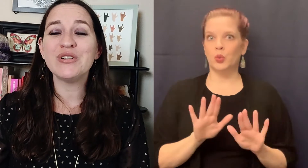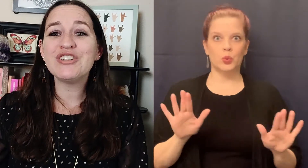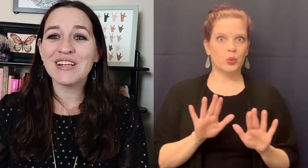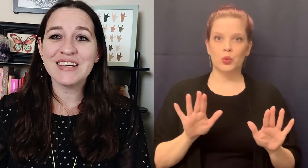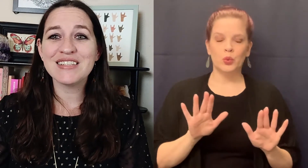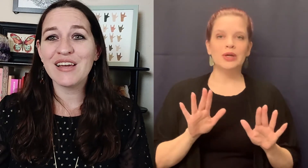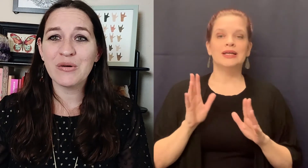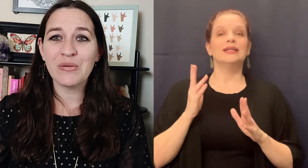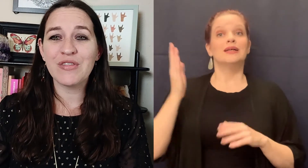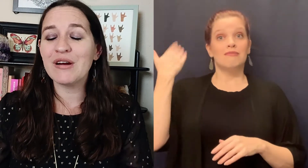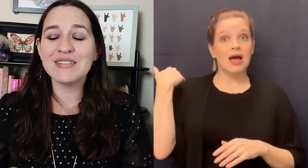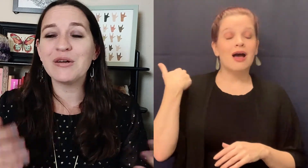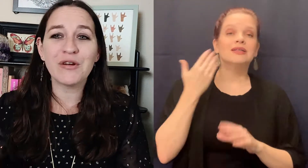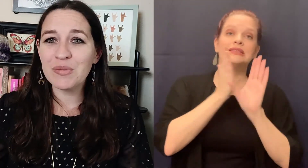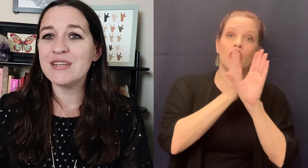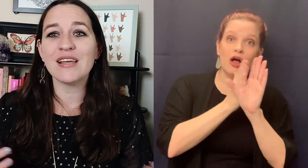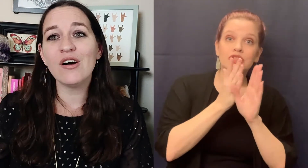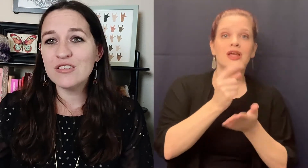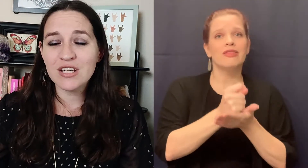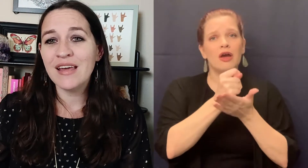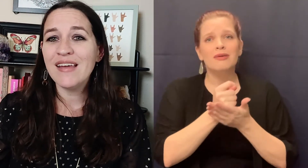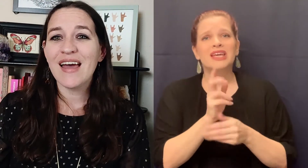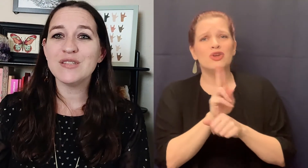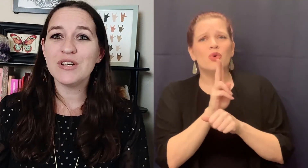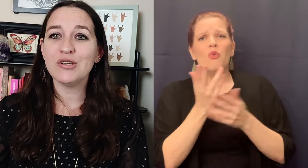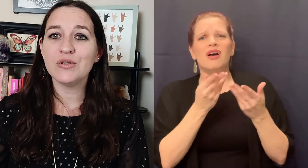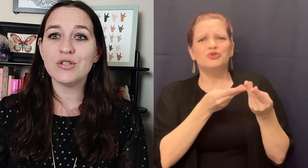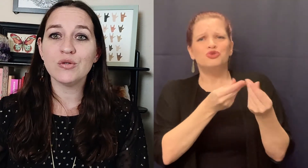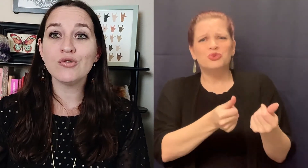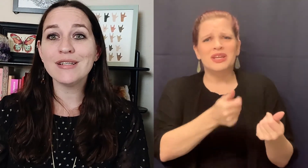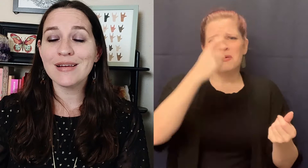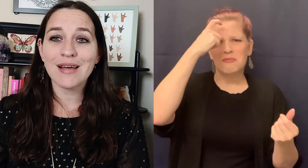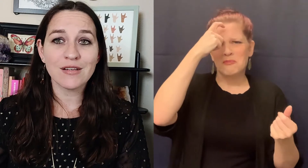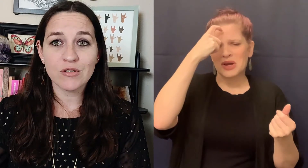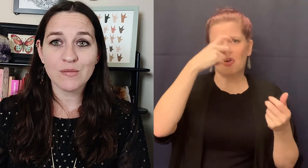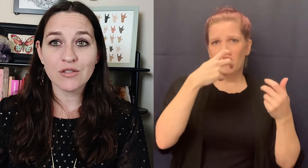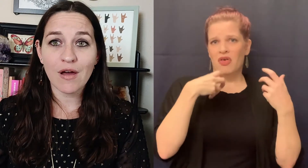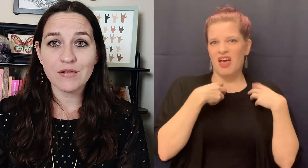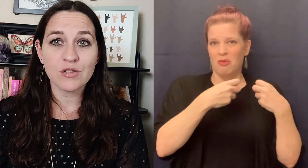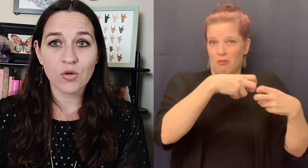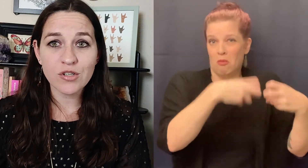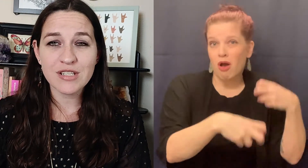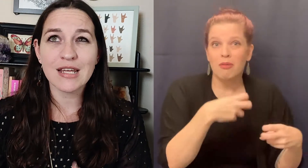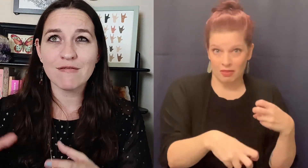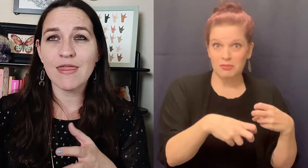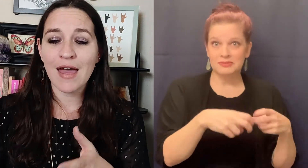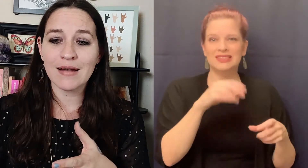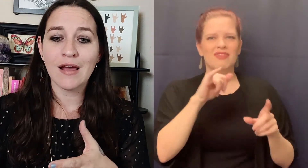Traditionally, psychotherapy, psychology has been used to treat and diagnose mental health disorders and even that